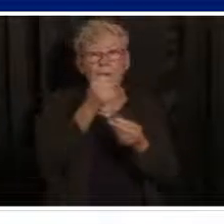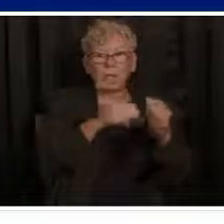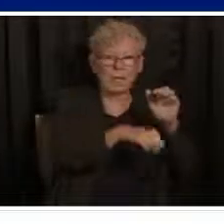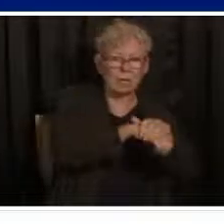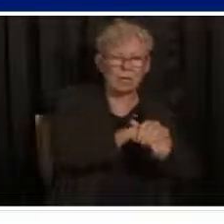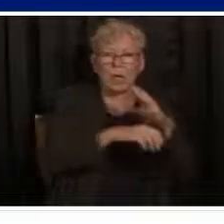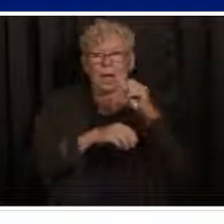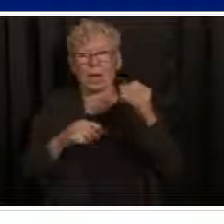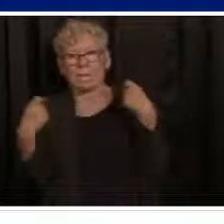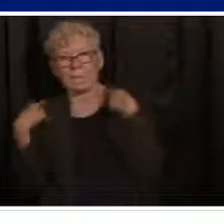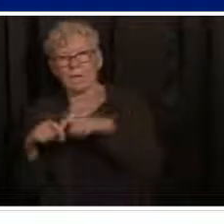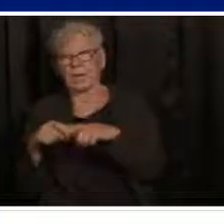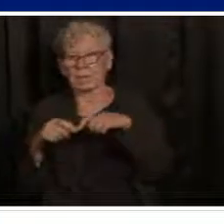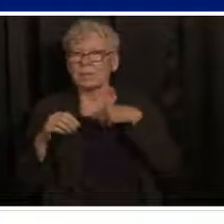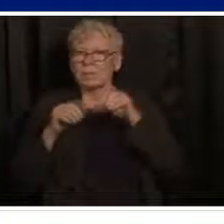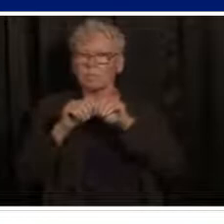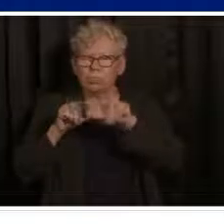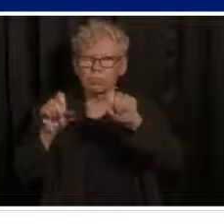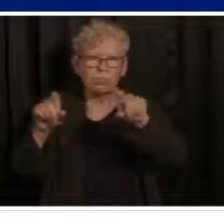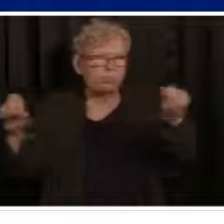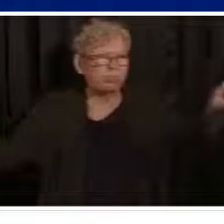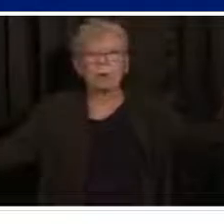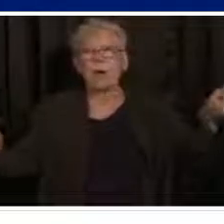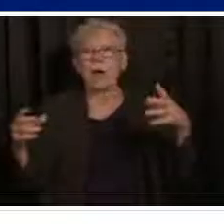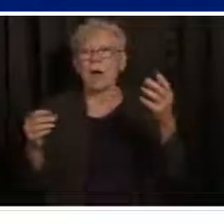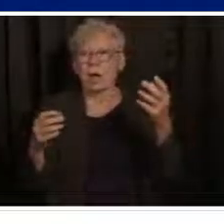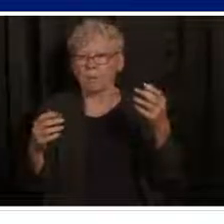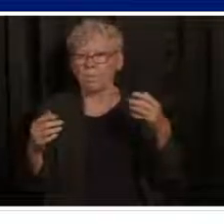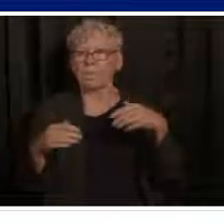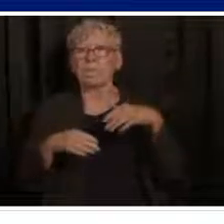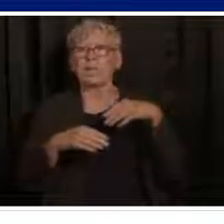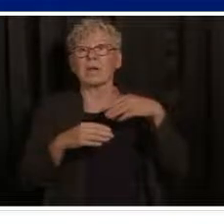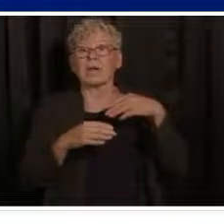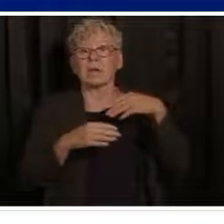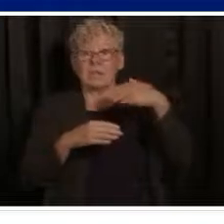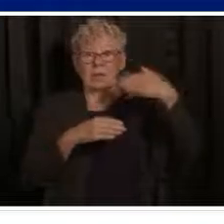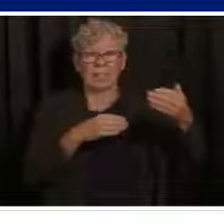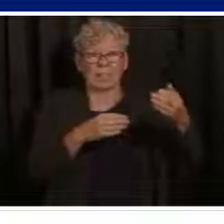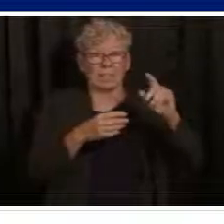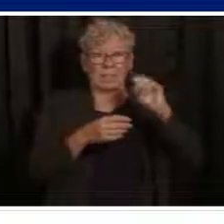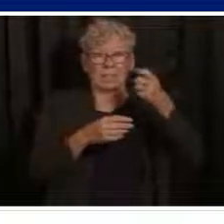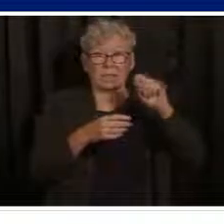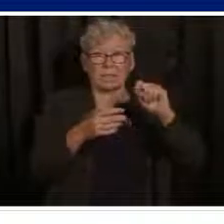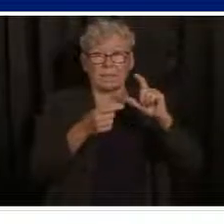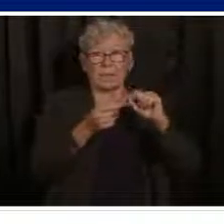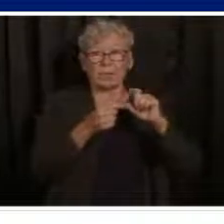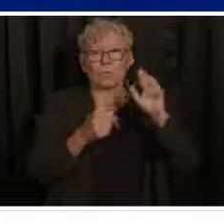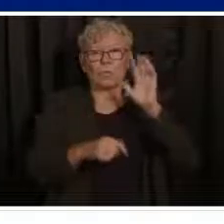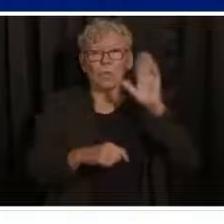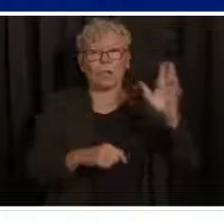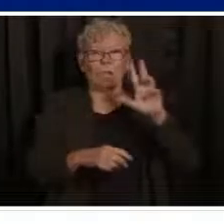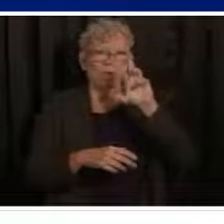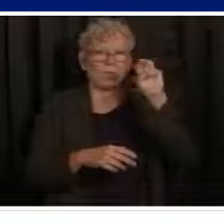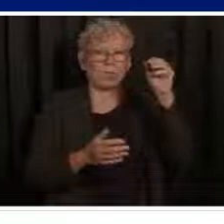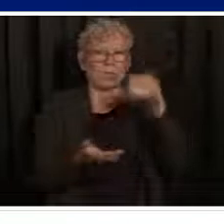appropriate for our next round of text messages, we'll send 30 thousand texts in Spanish. In addition, we have an